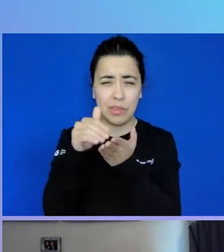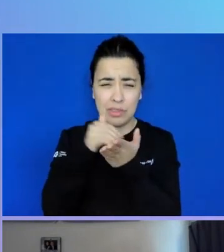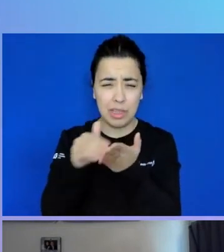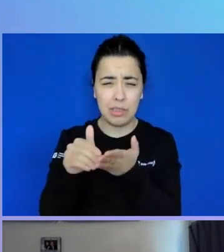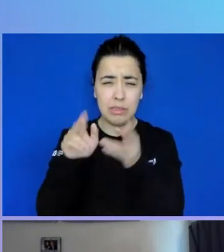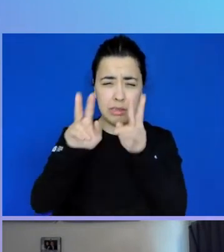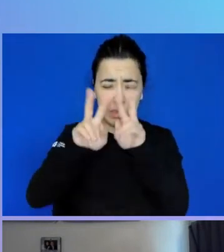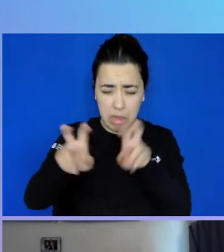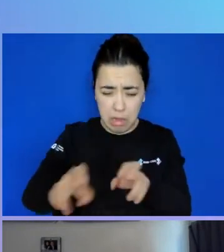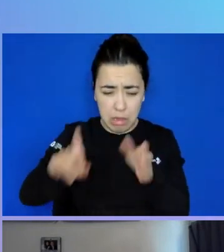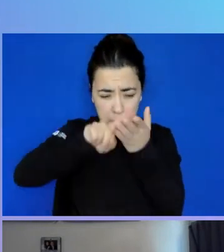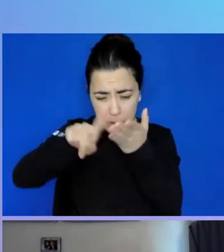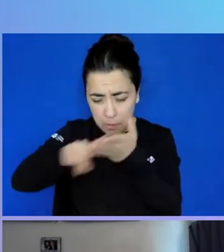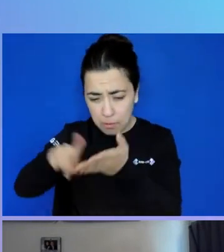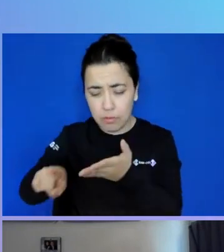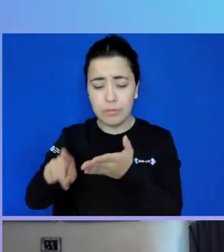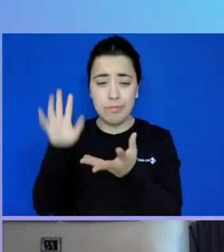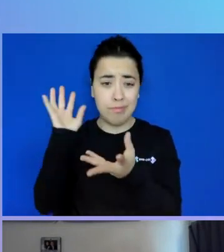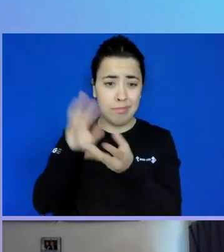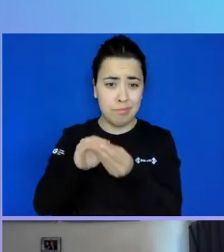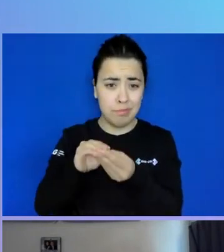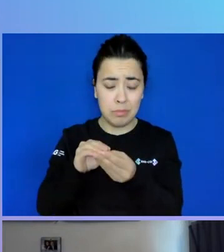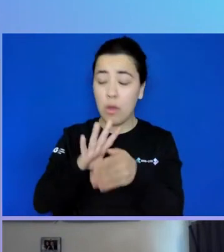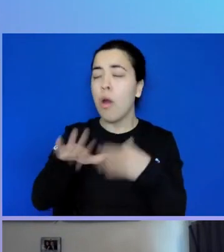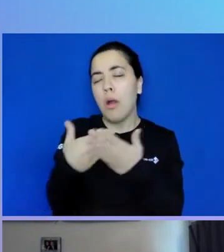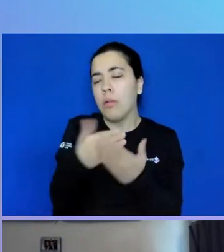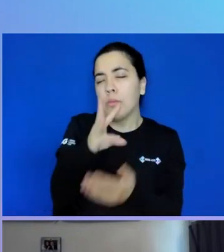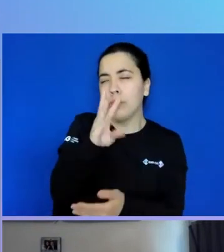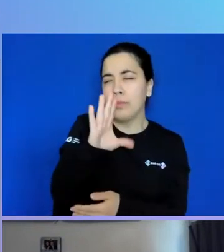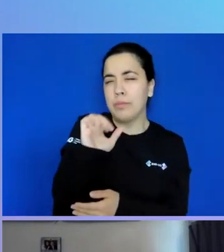are all wcaG and sometimes even different standards. What we